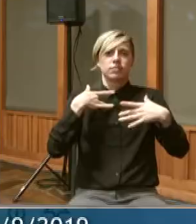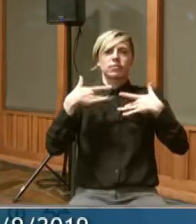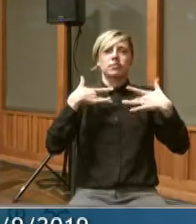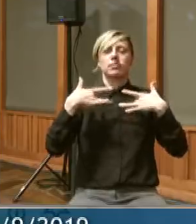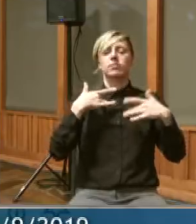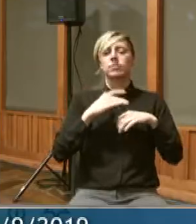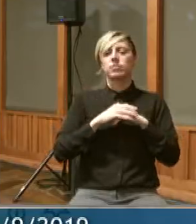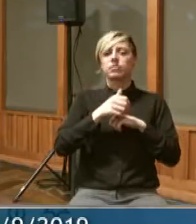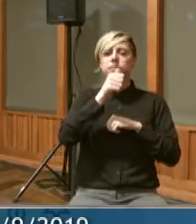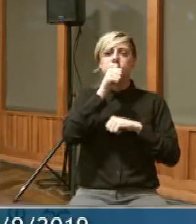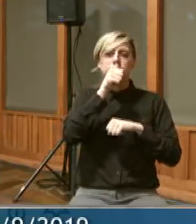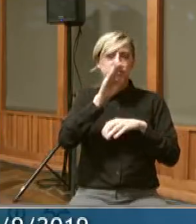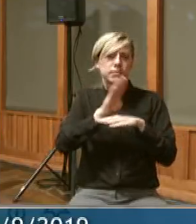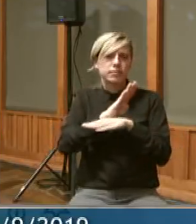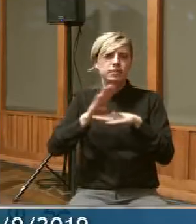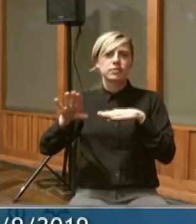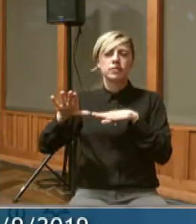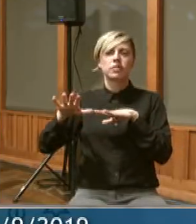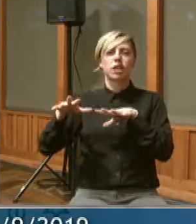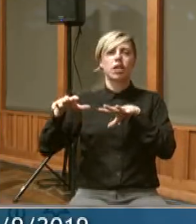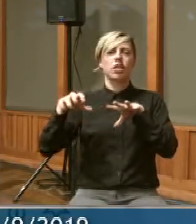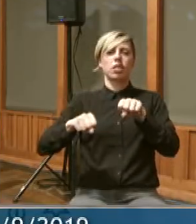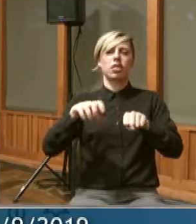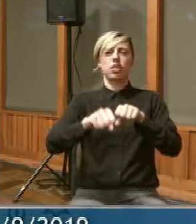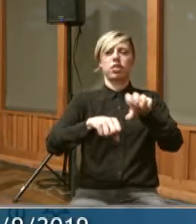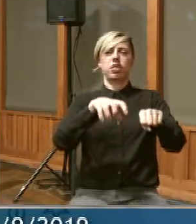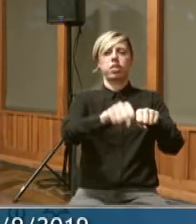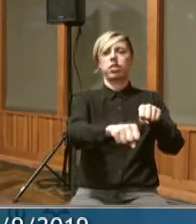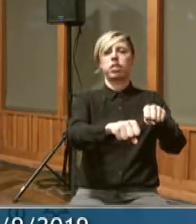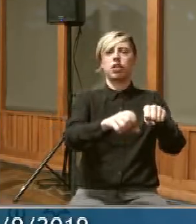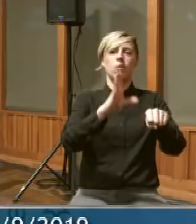NEVER BEEN SUSTAINABLE IN HIS EYES.